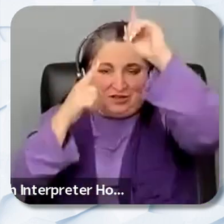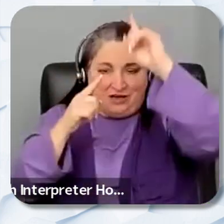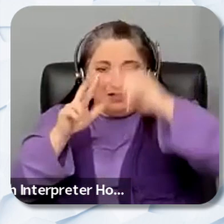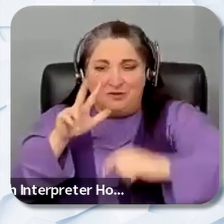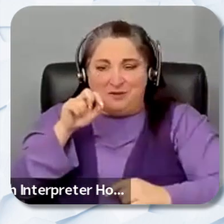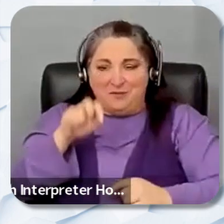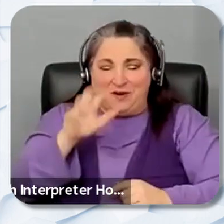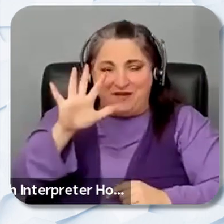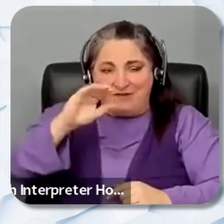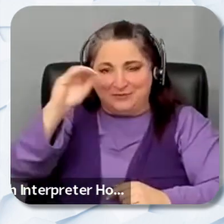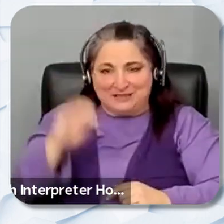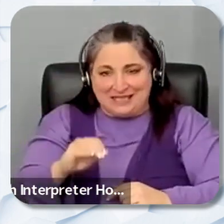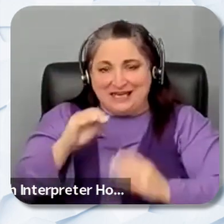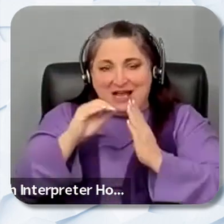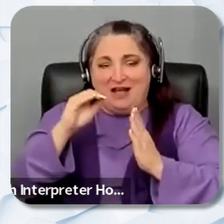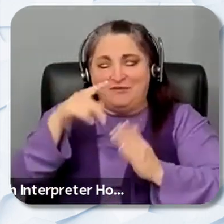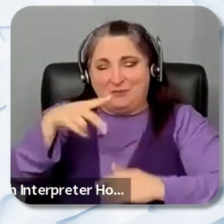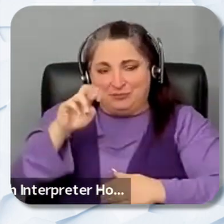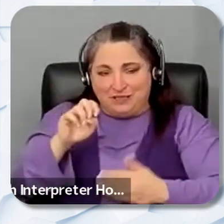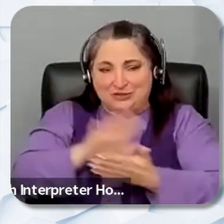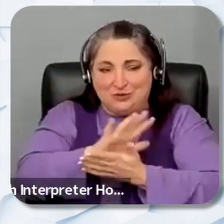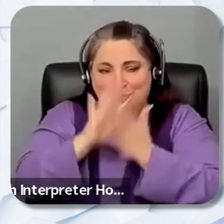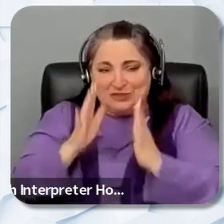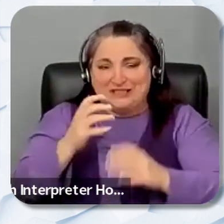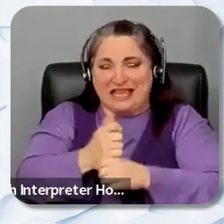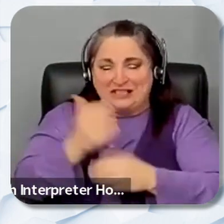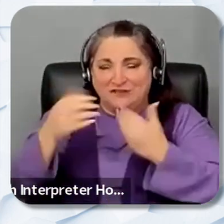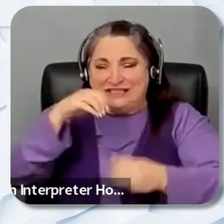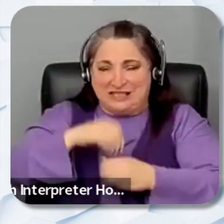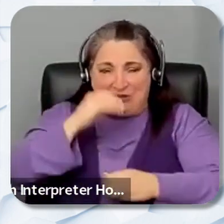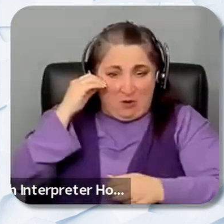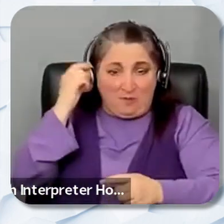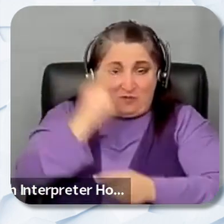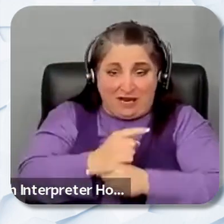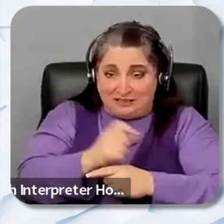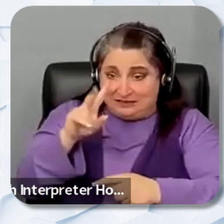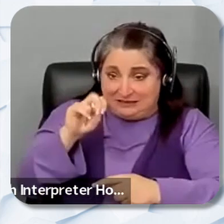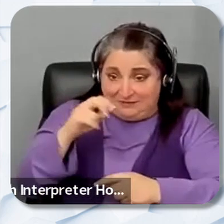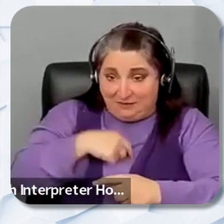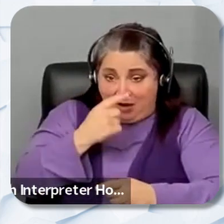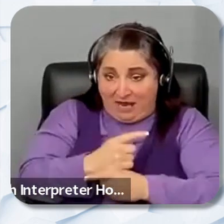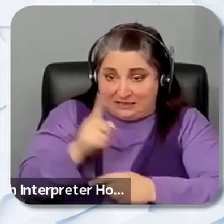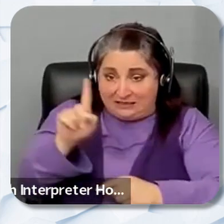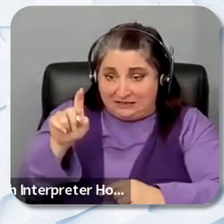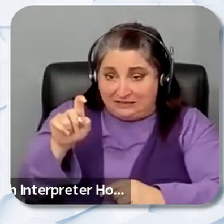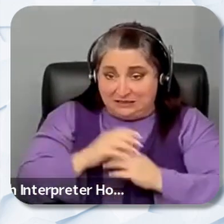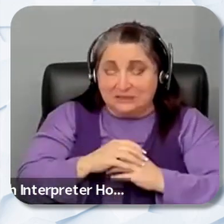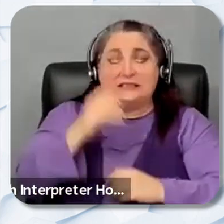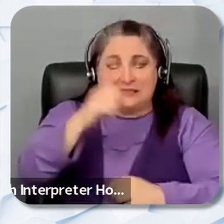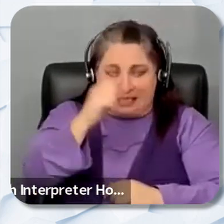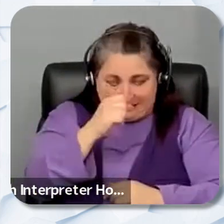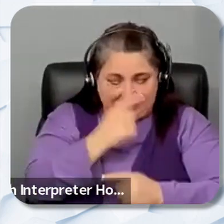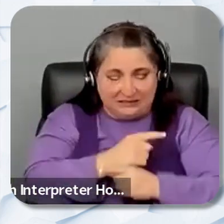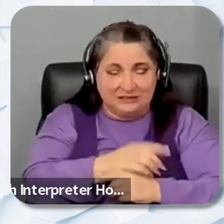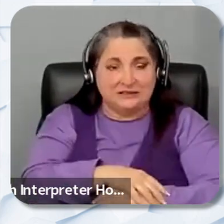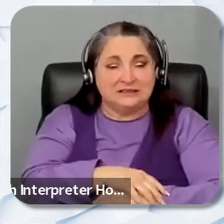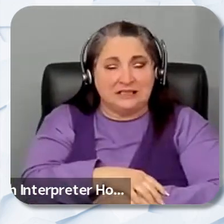preschoolers receive services in the home." That is correct. Yes, it gets extraordinarily